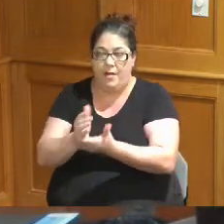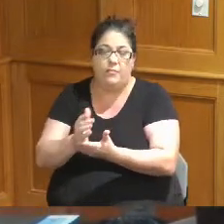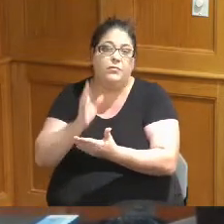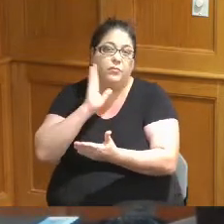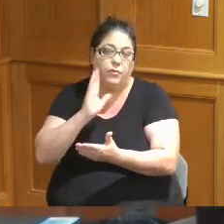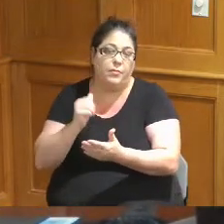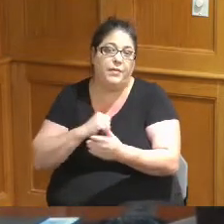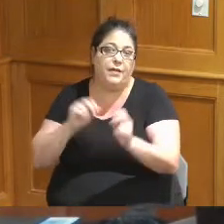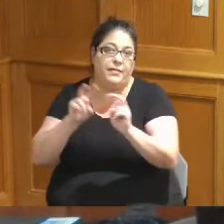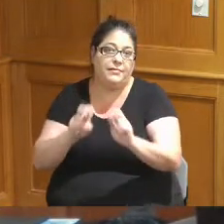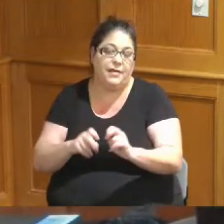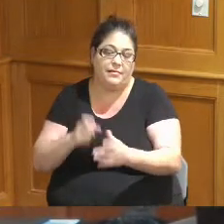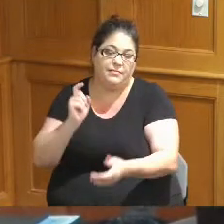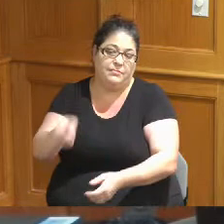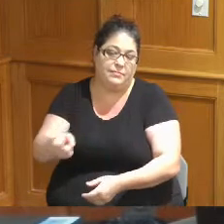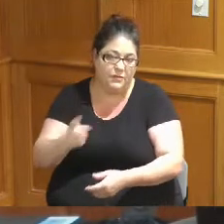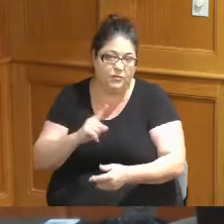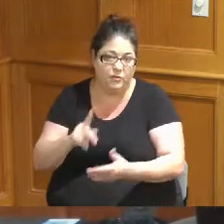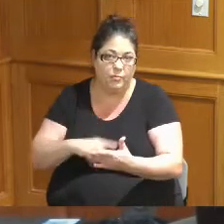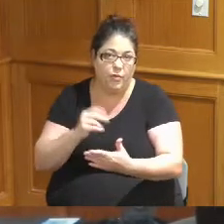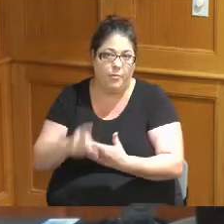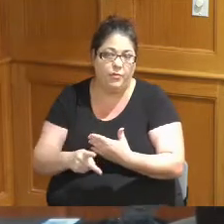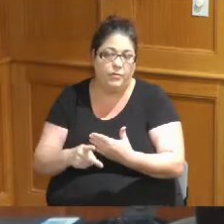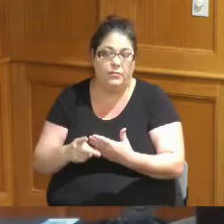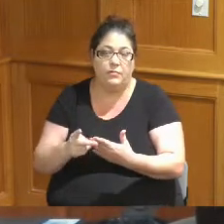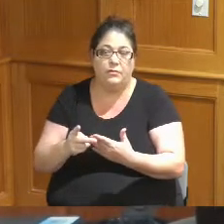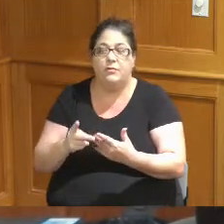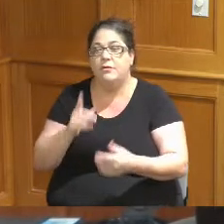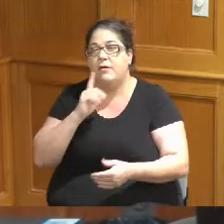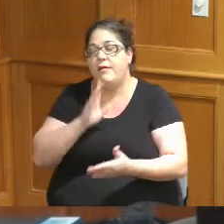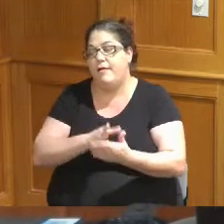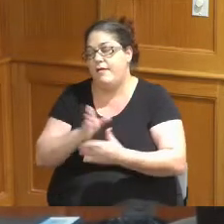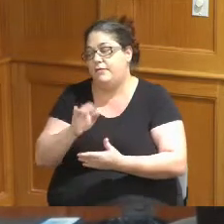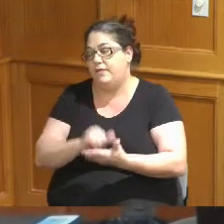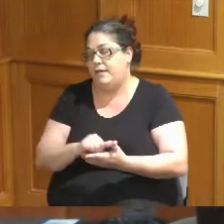be assessed to the property after the project is completed and MSD will fund the balance